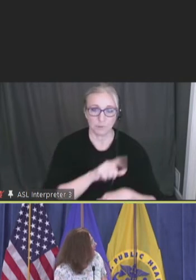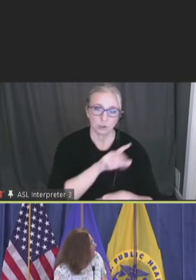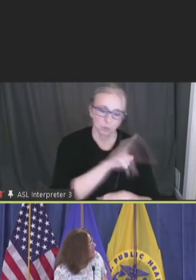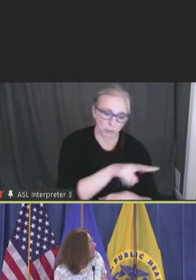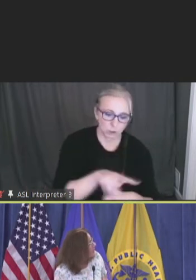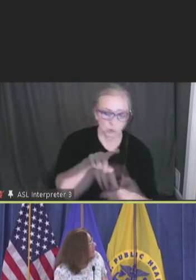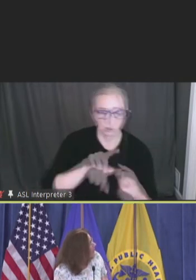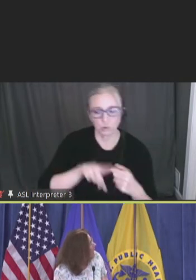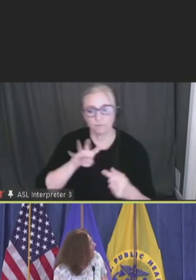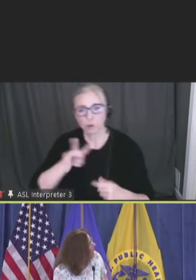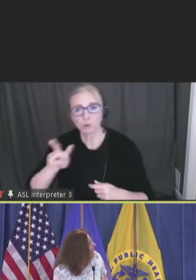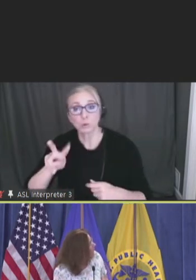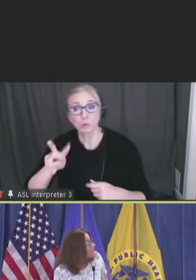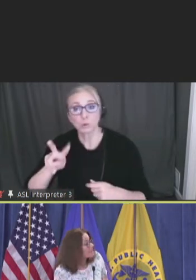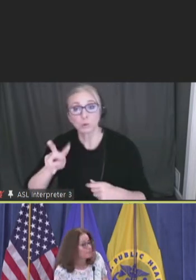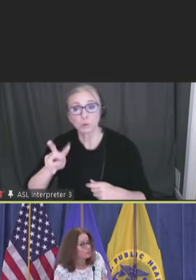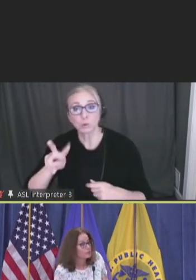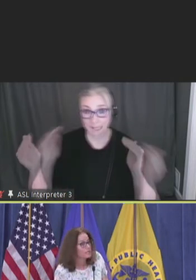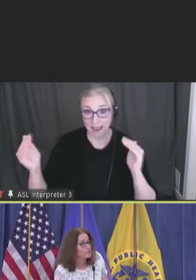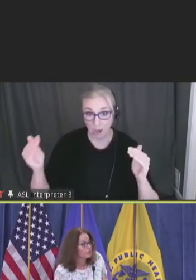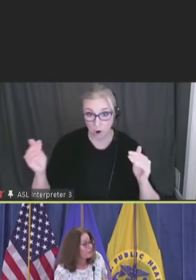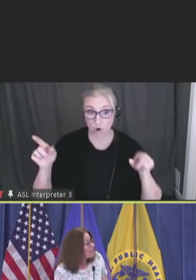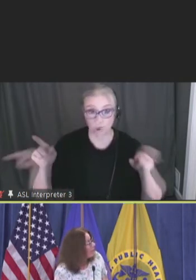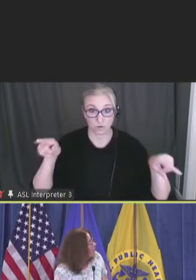And so, they were compared. And similar -- we used similar comparators.